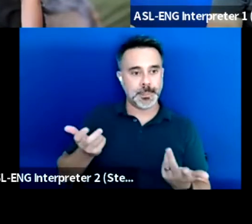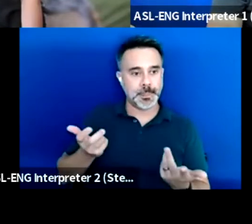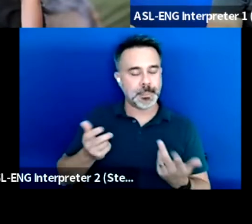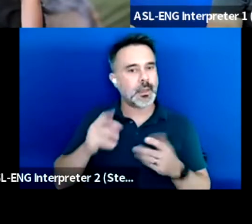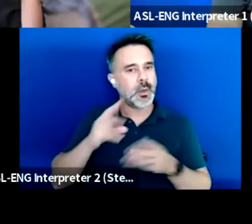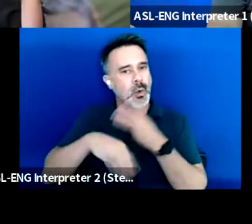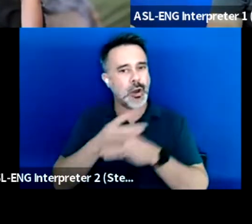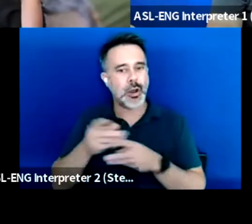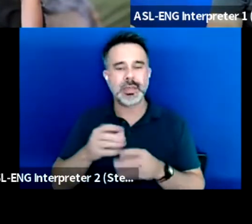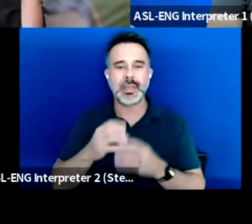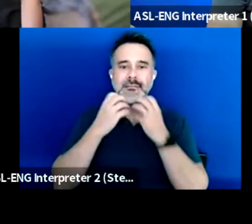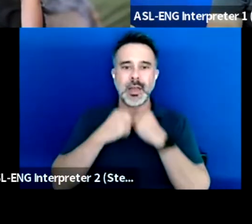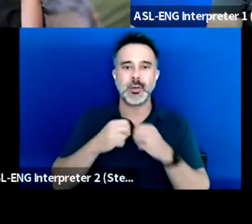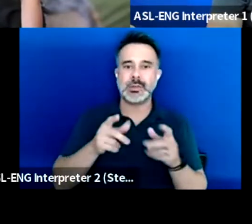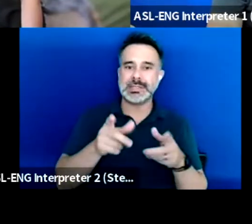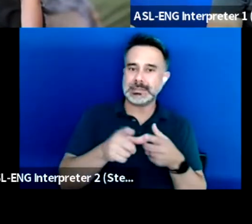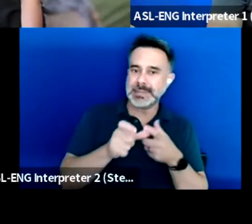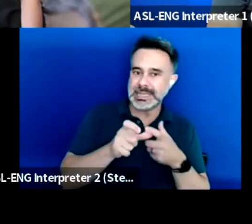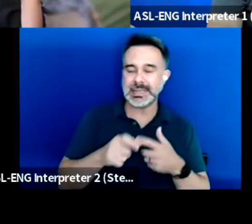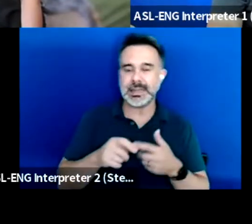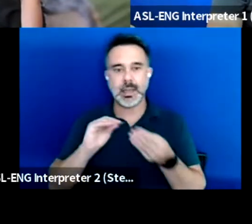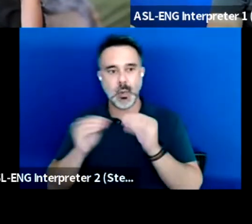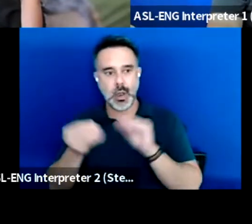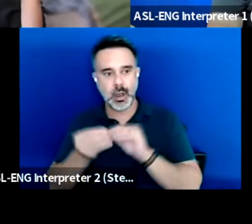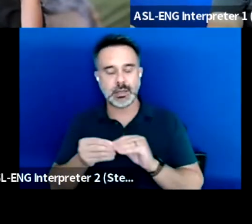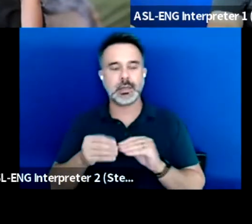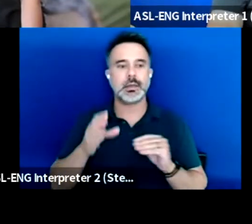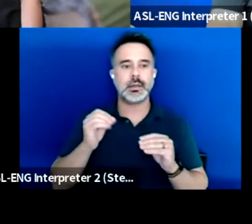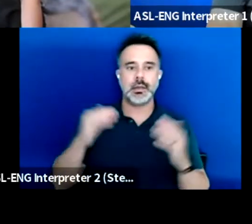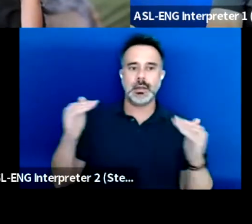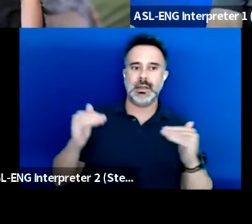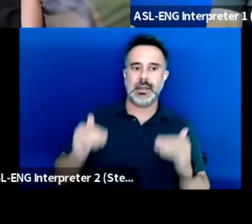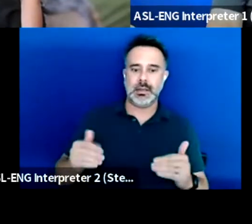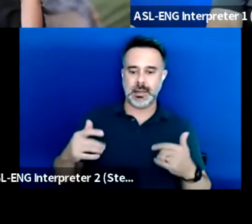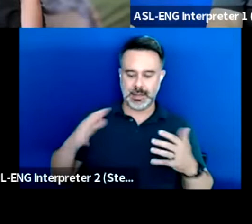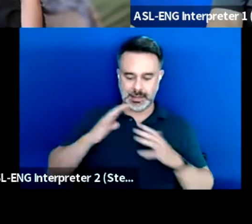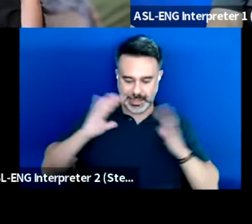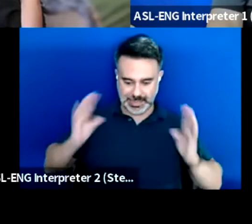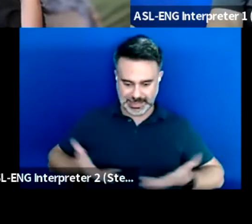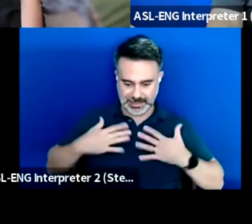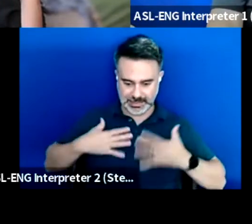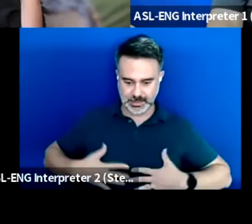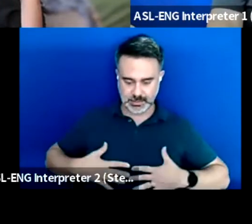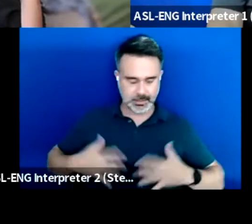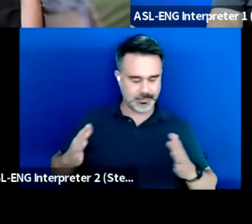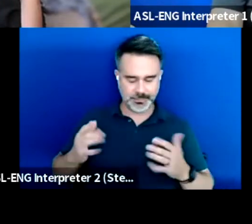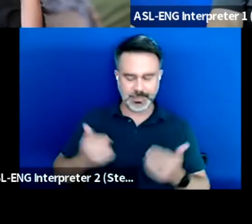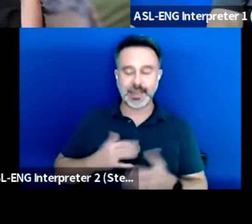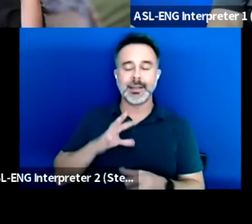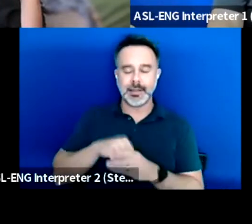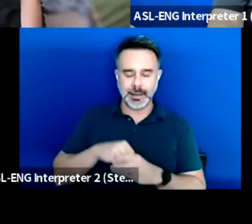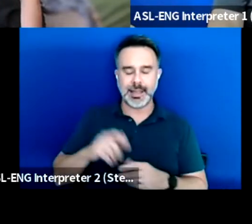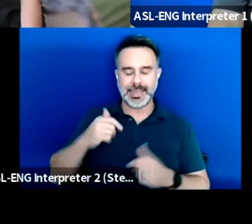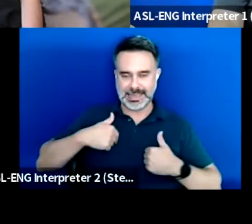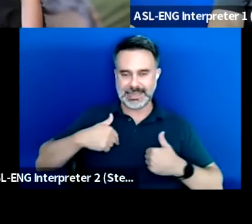Reaching my fourth year of the Year -- reaching my fourth Year of the Tiger lunar cycle, I wonder if my attitude towards time is wrong.